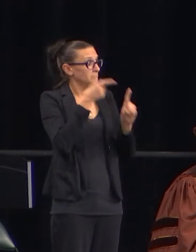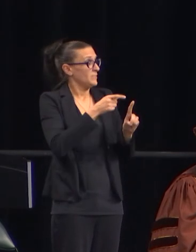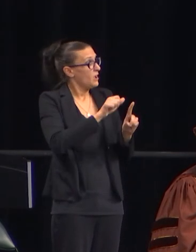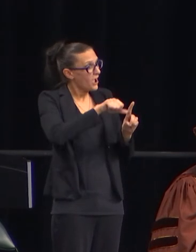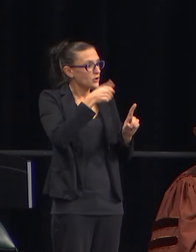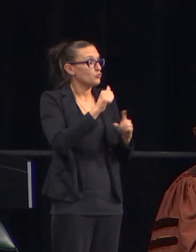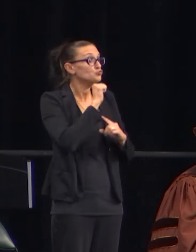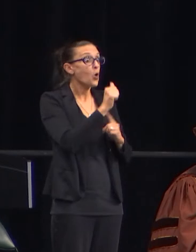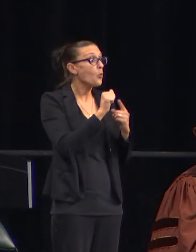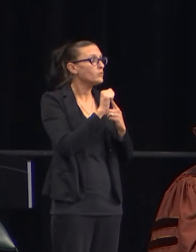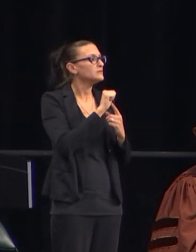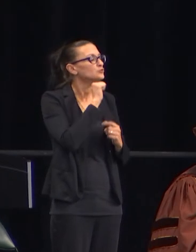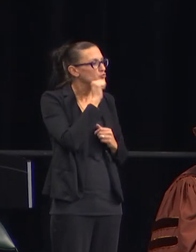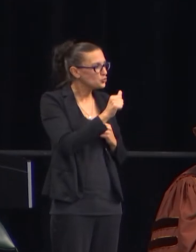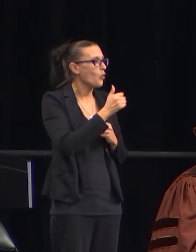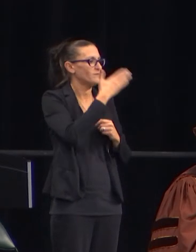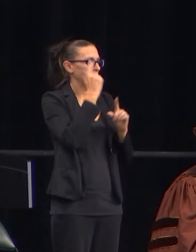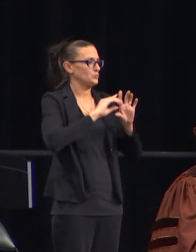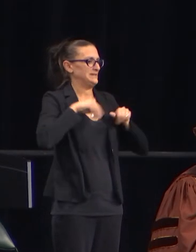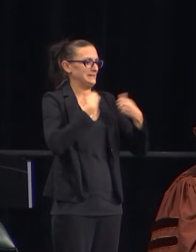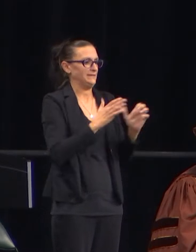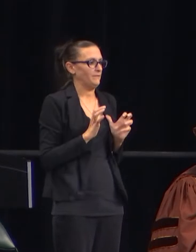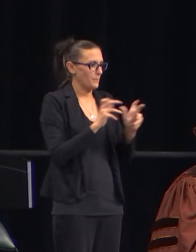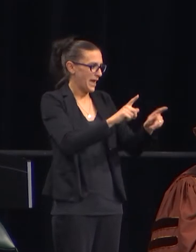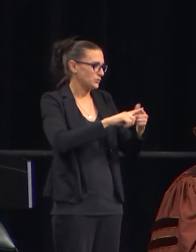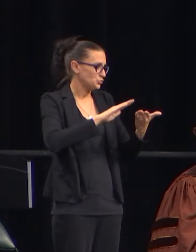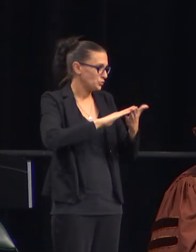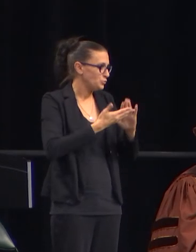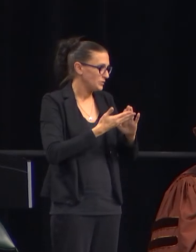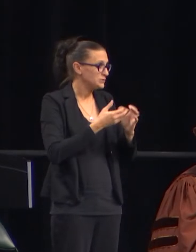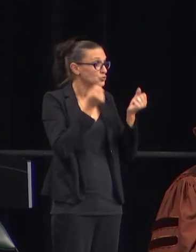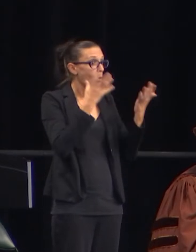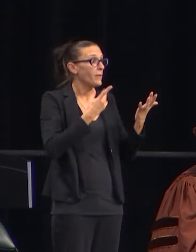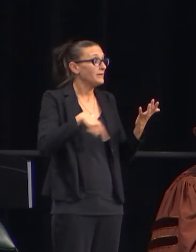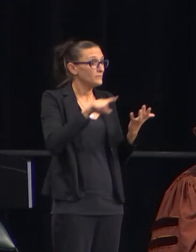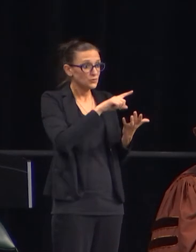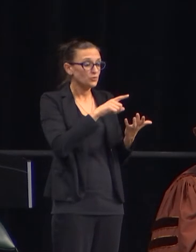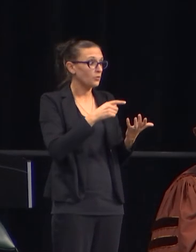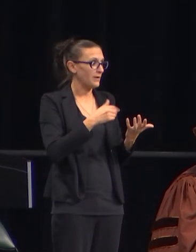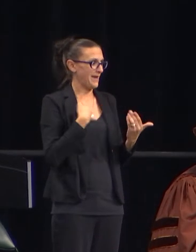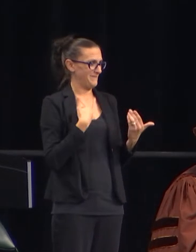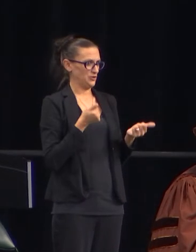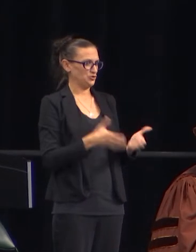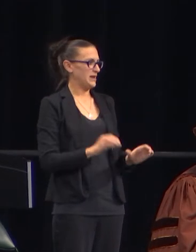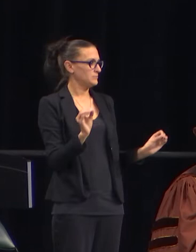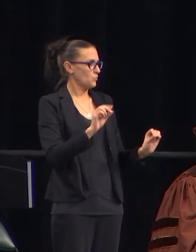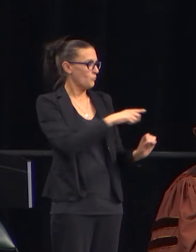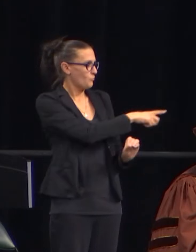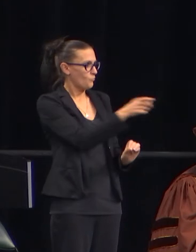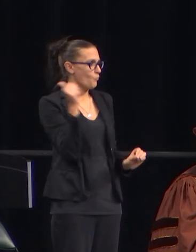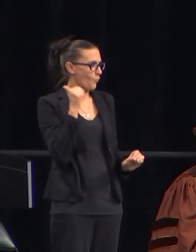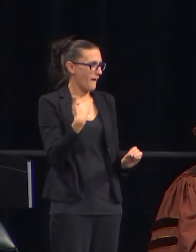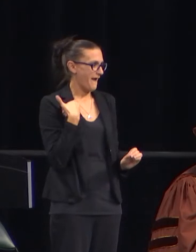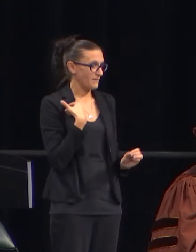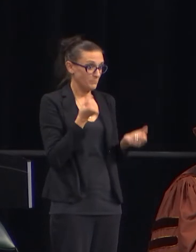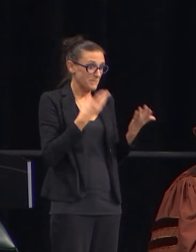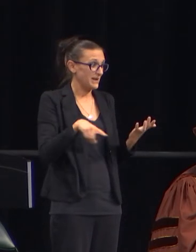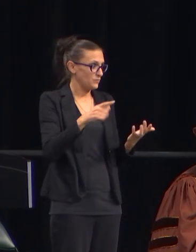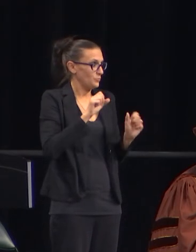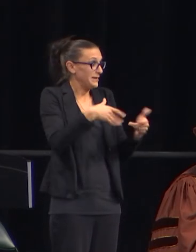Don't forget to give back to the community. So many of you have been given a chance others never had. So many of you have been given a second chance